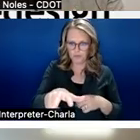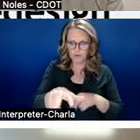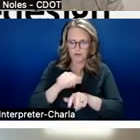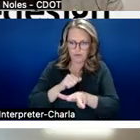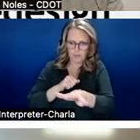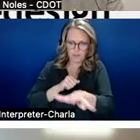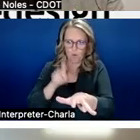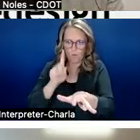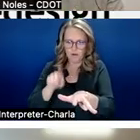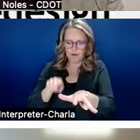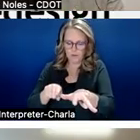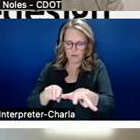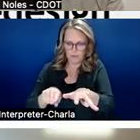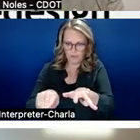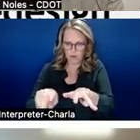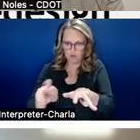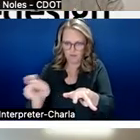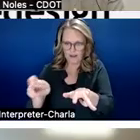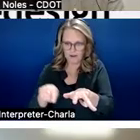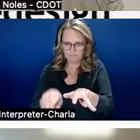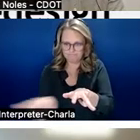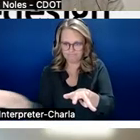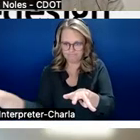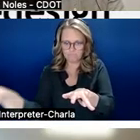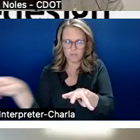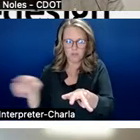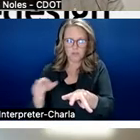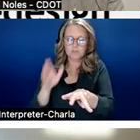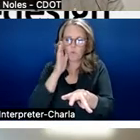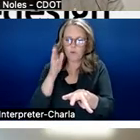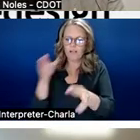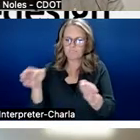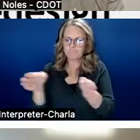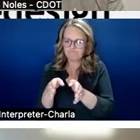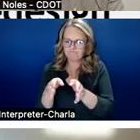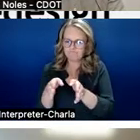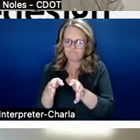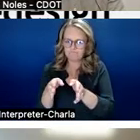on that leg of the intersection. So we're going to reduce that. So there will be two through lanes